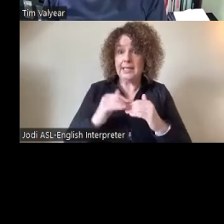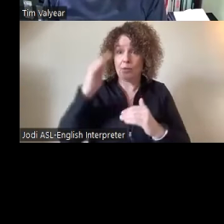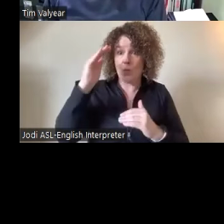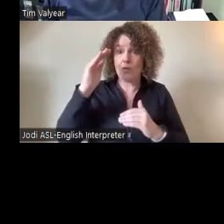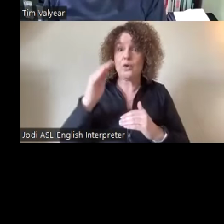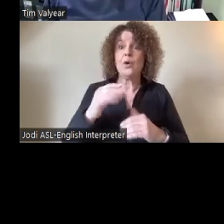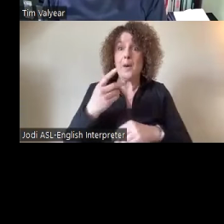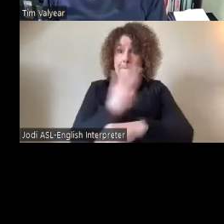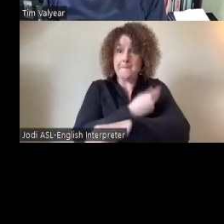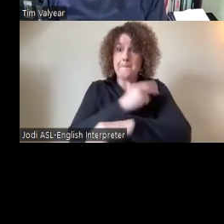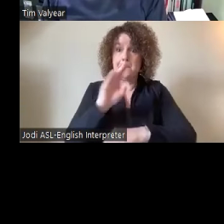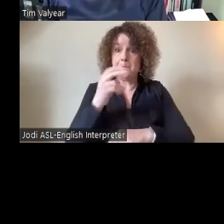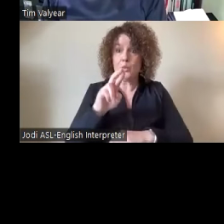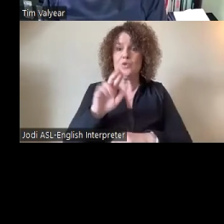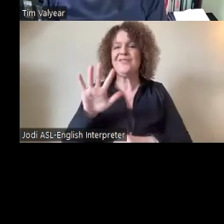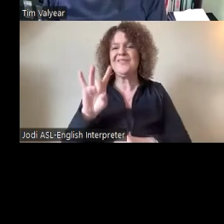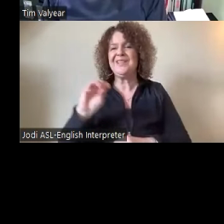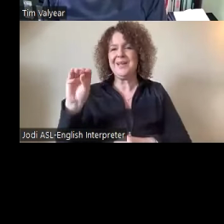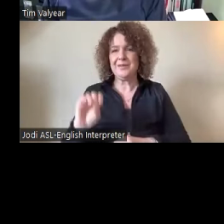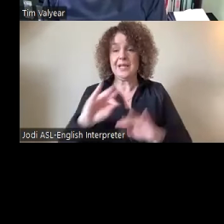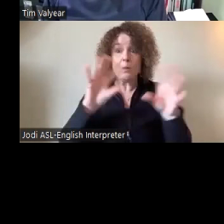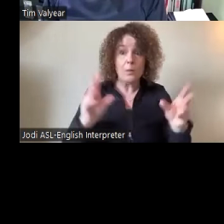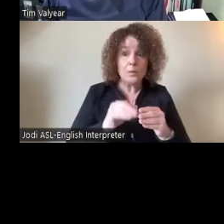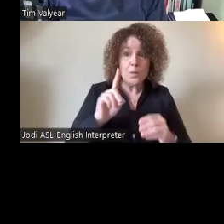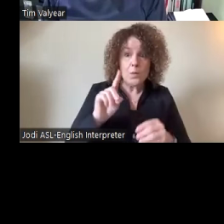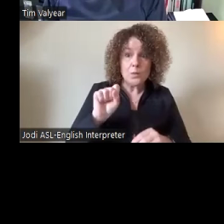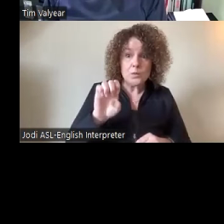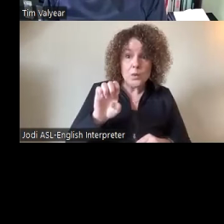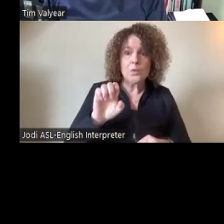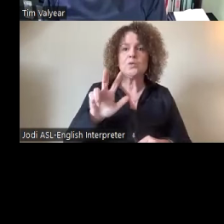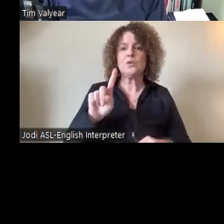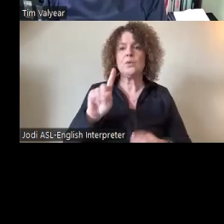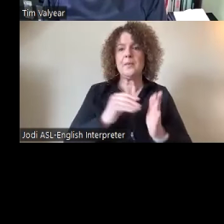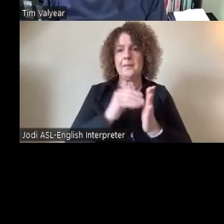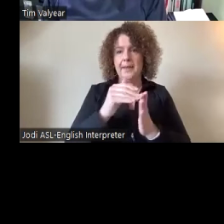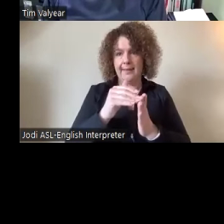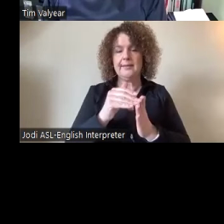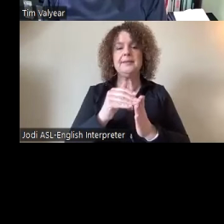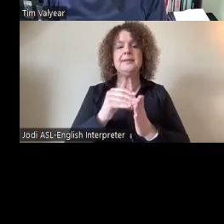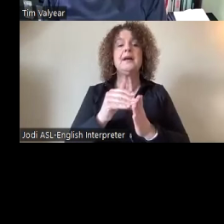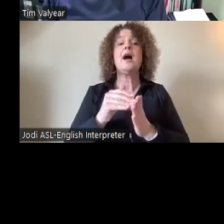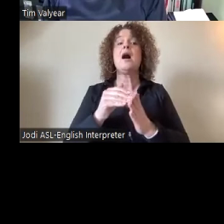to reduce the spread of variants of concern. Ontario